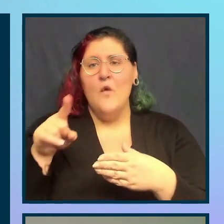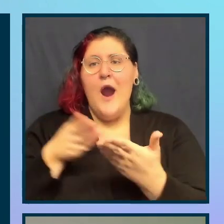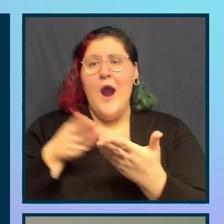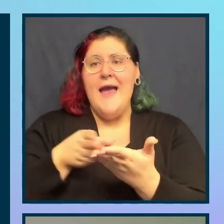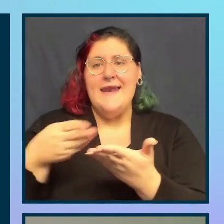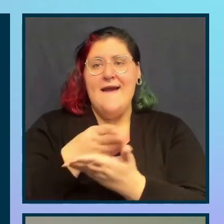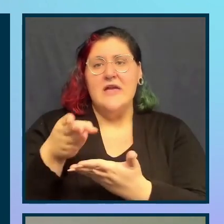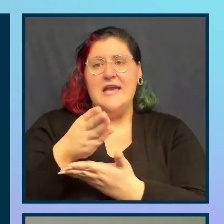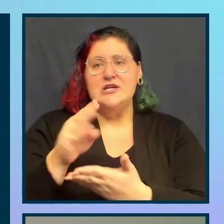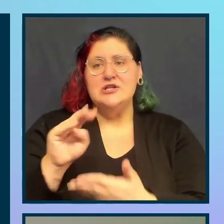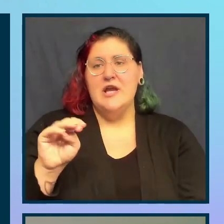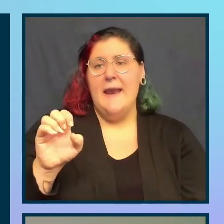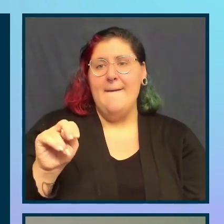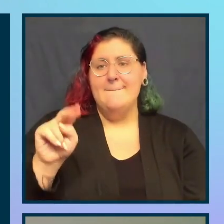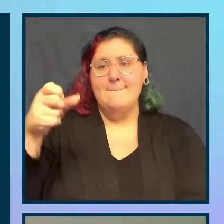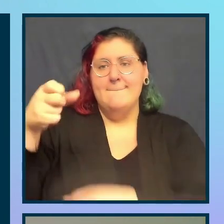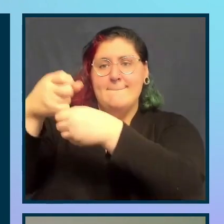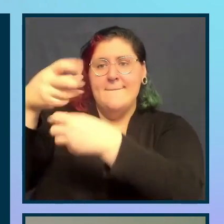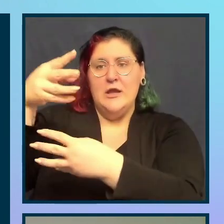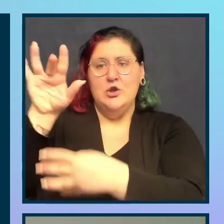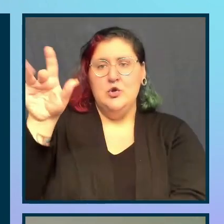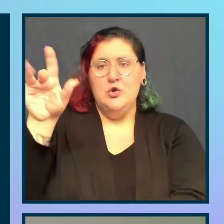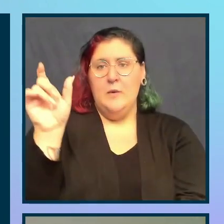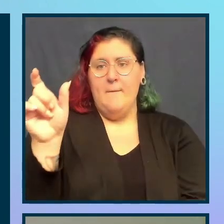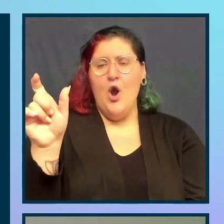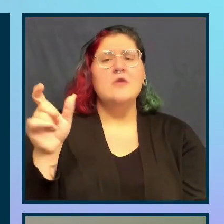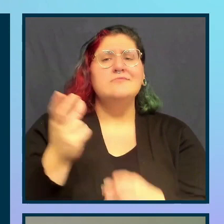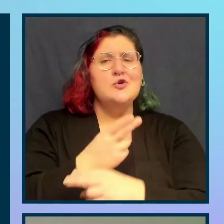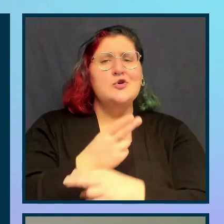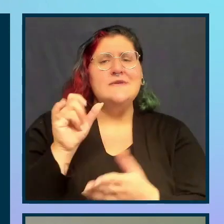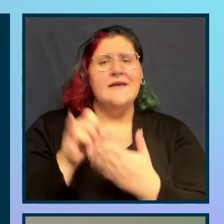to build a fairly straightforward set of navigation links. And next to it,